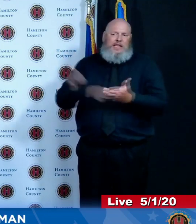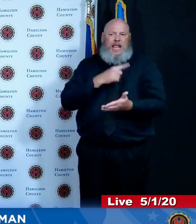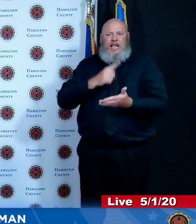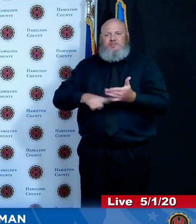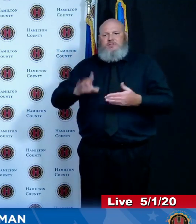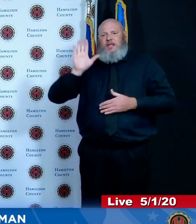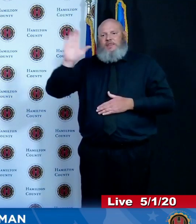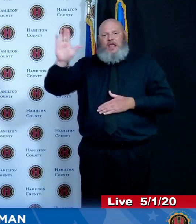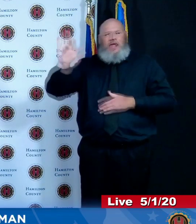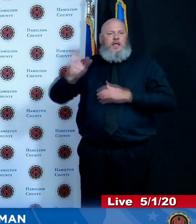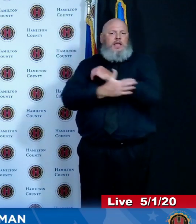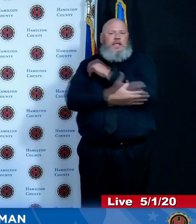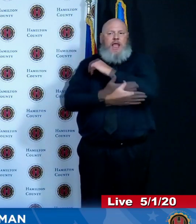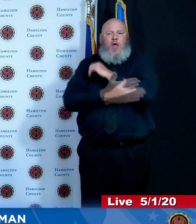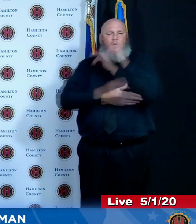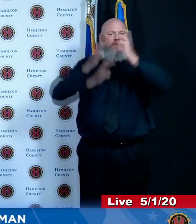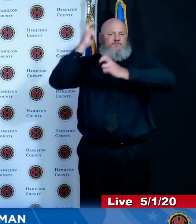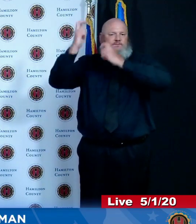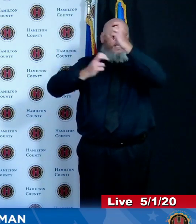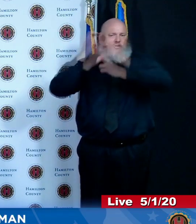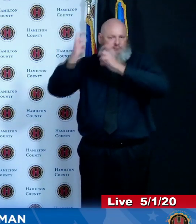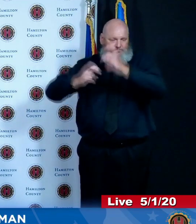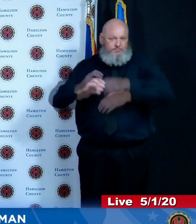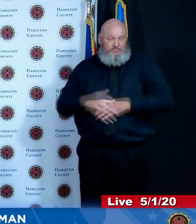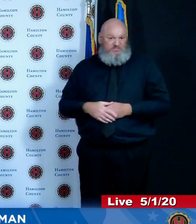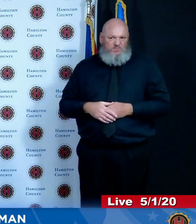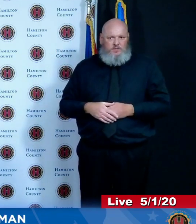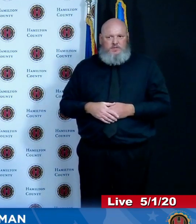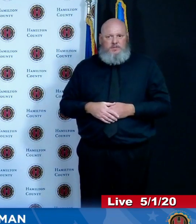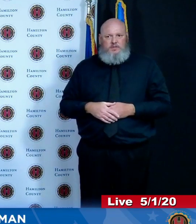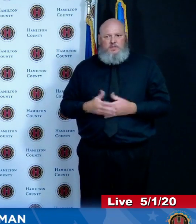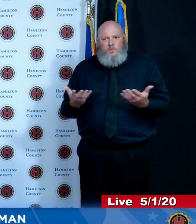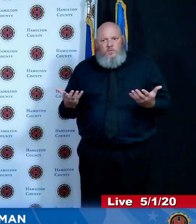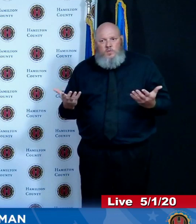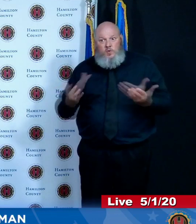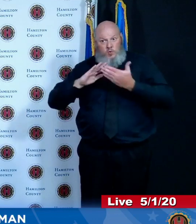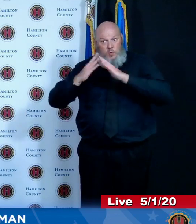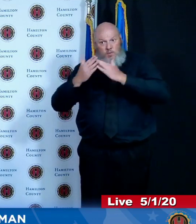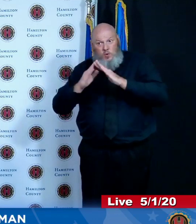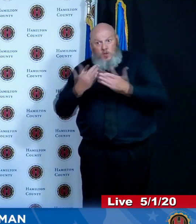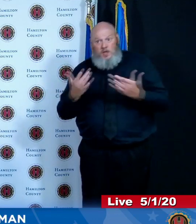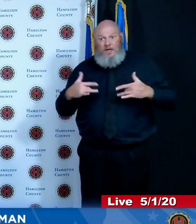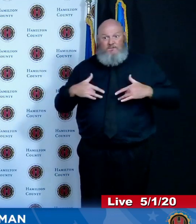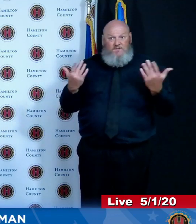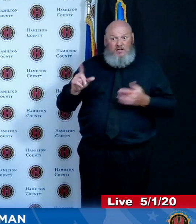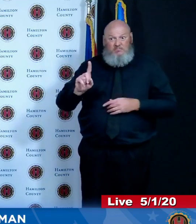going to know we're talking you know community events concerts county fairs